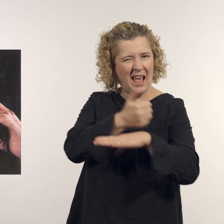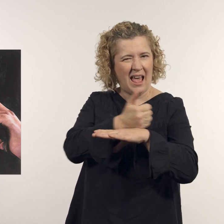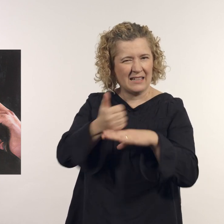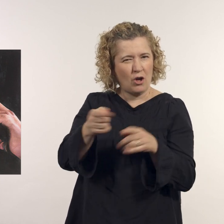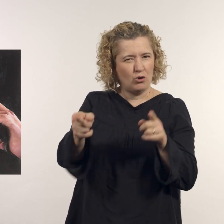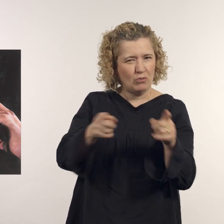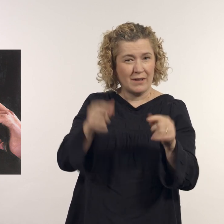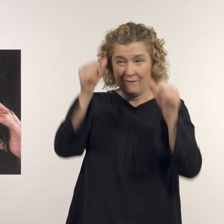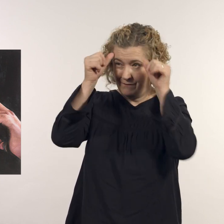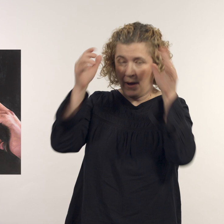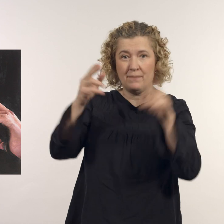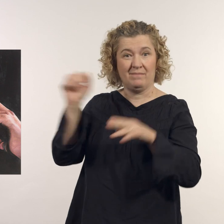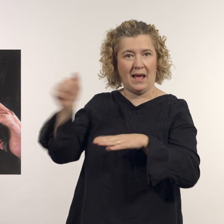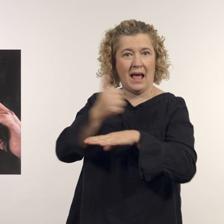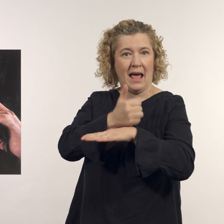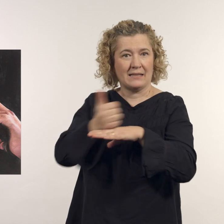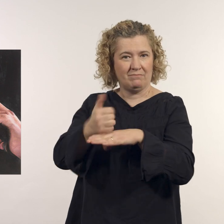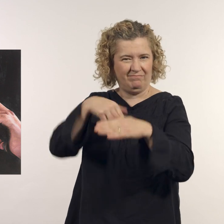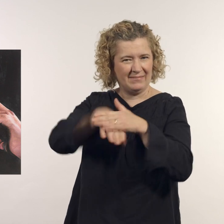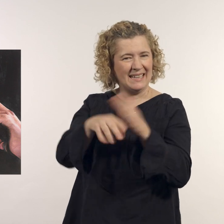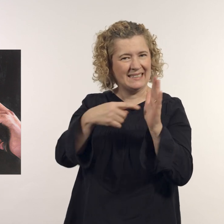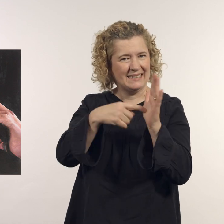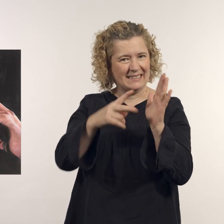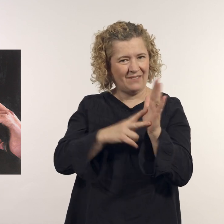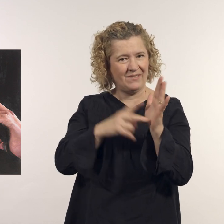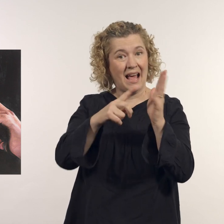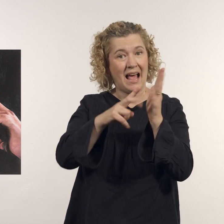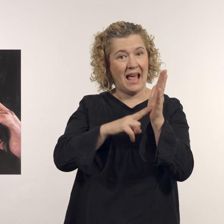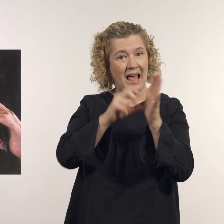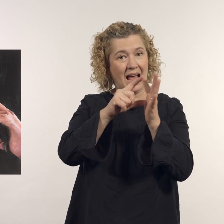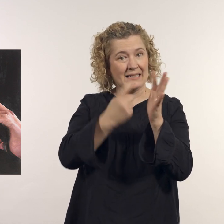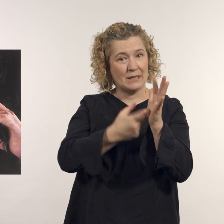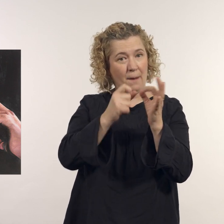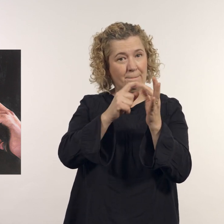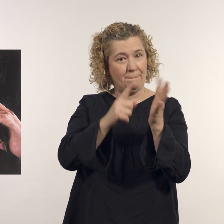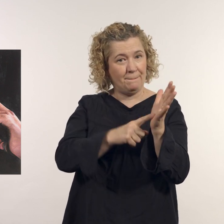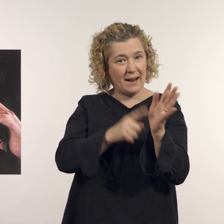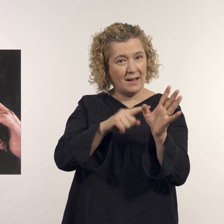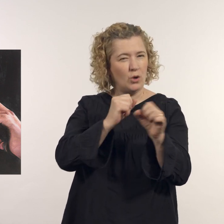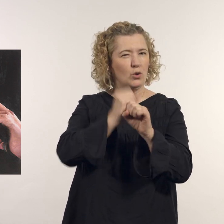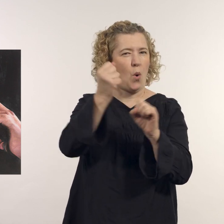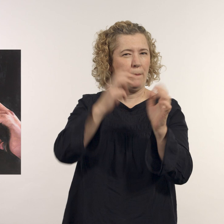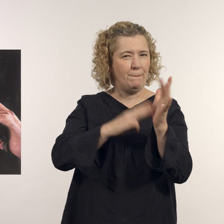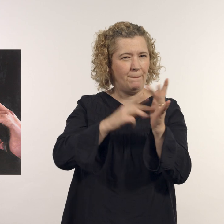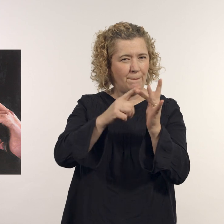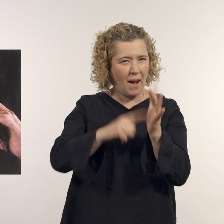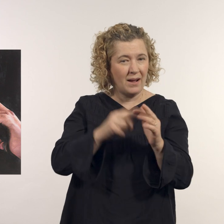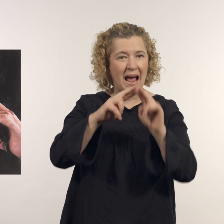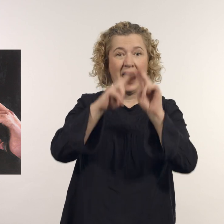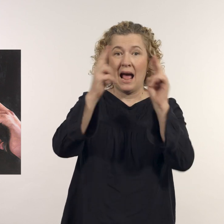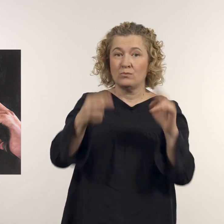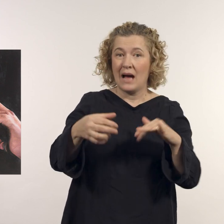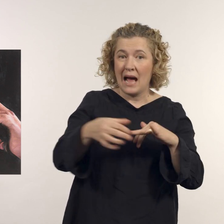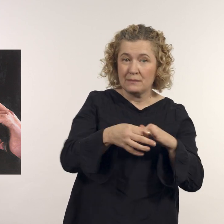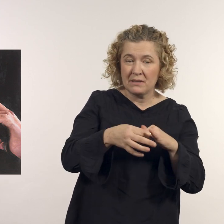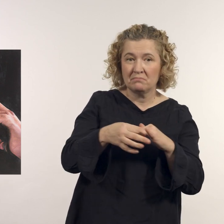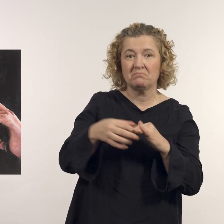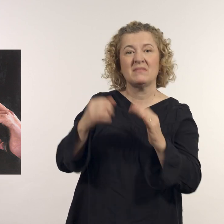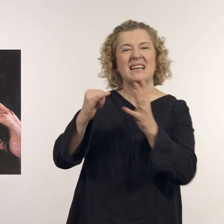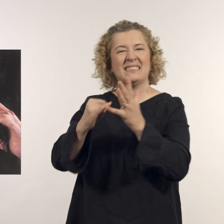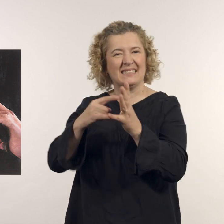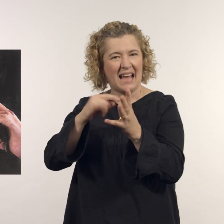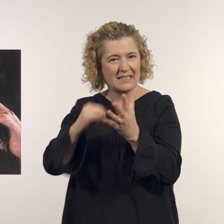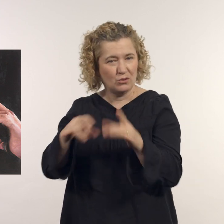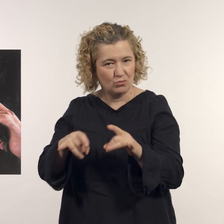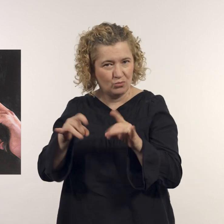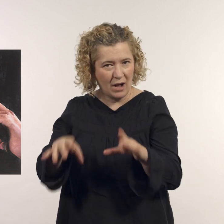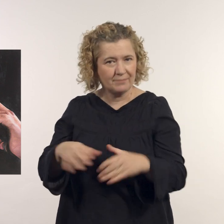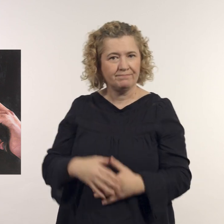who is well known for his roles in 'Underbelly: golden mile', 'House husbands' and 'SAS Australia'.